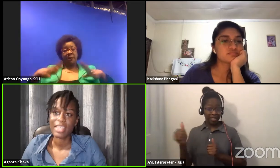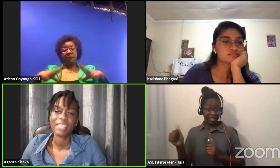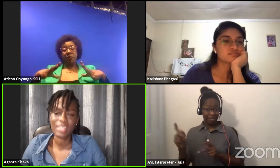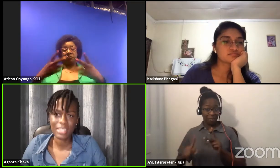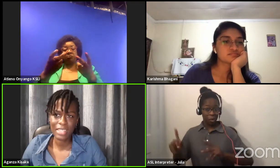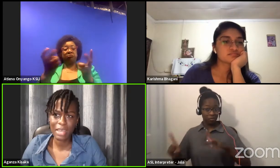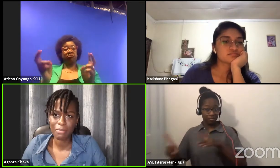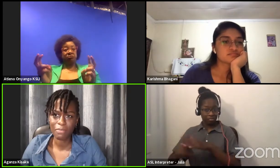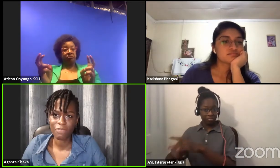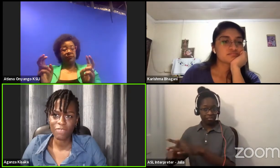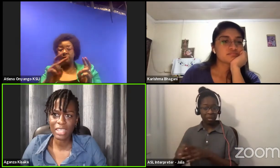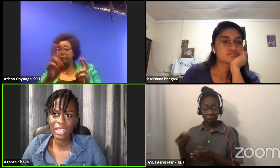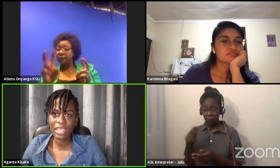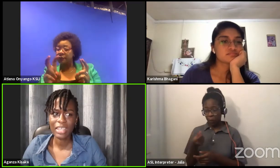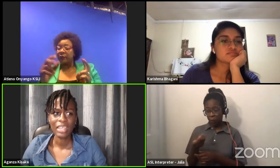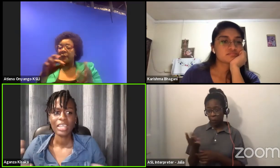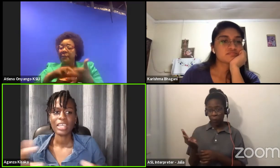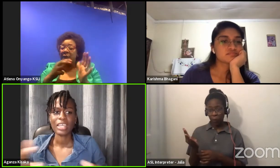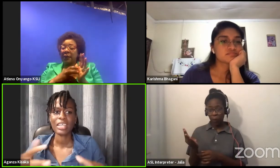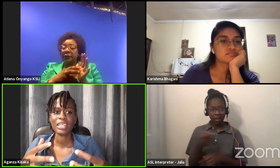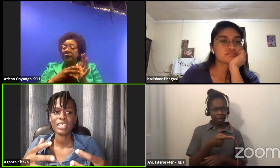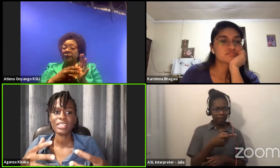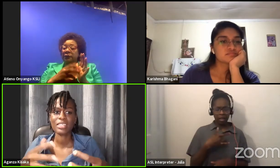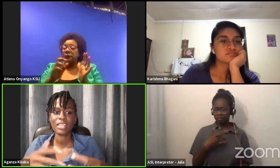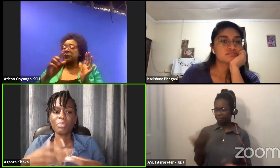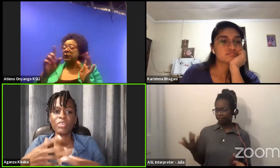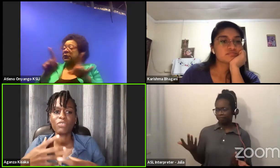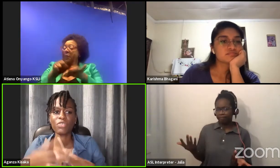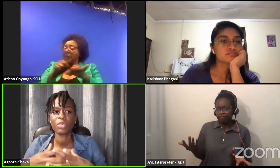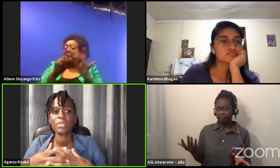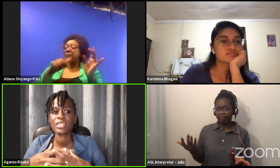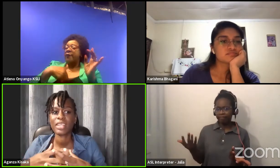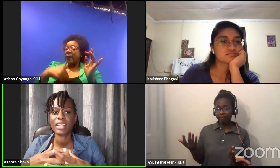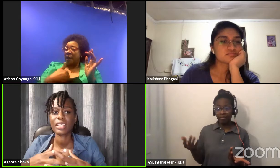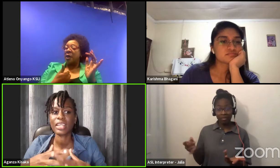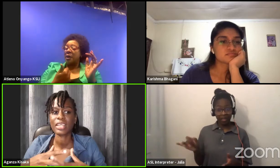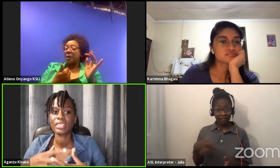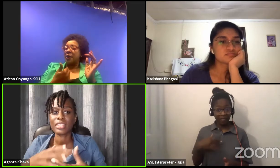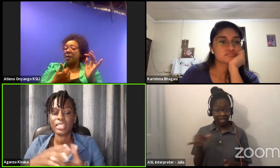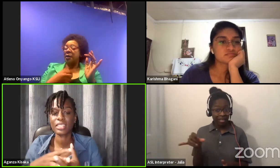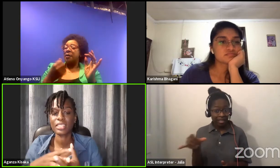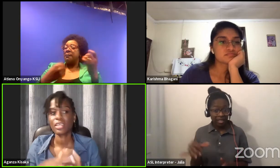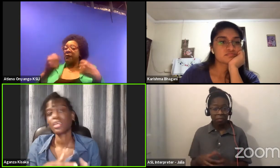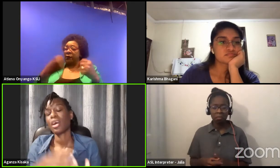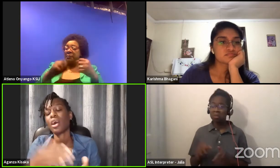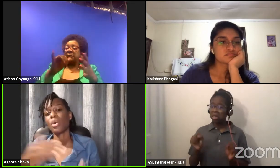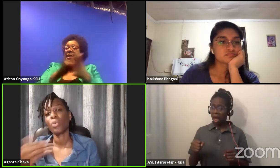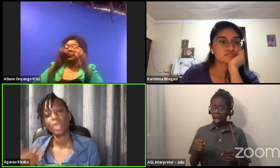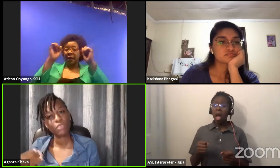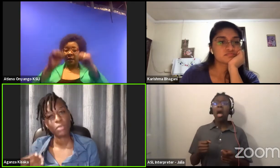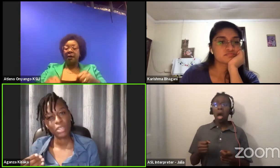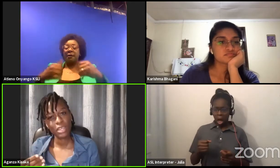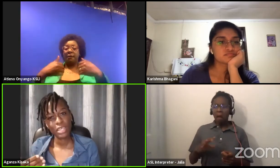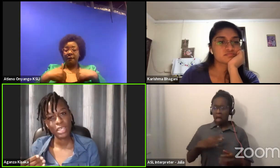Is it the same feeling? Is there a performance that can exist away from an audience?